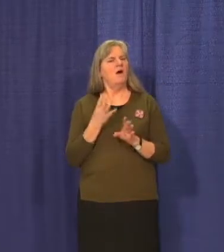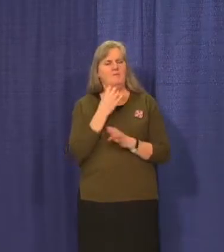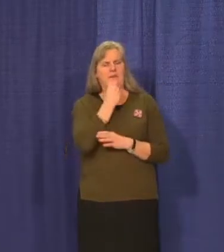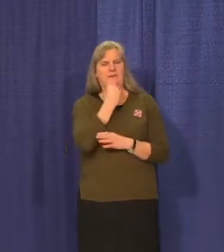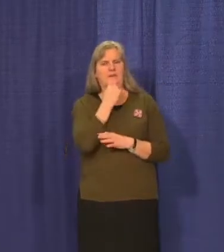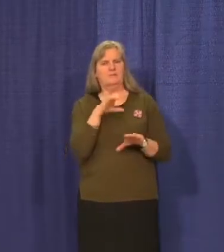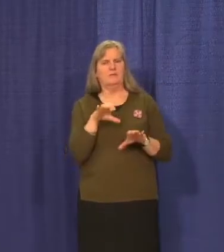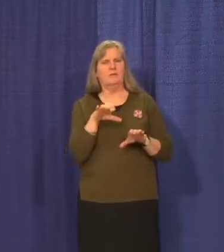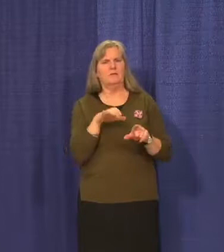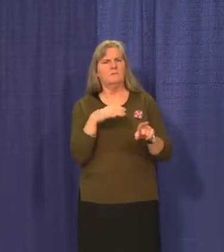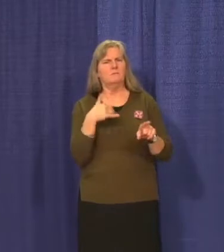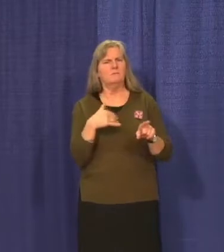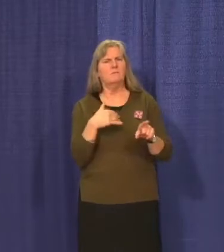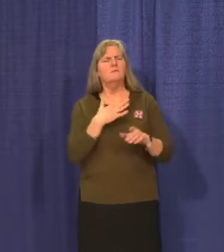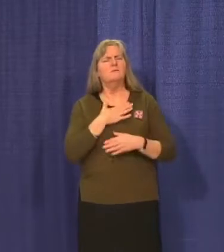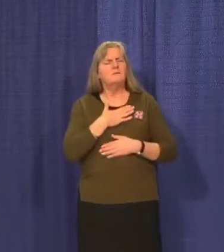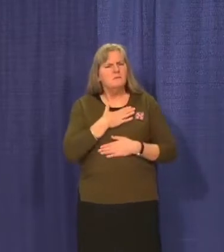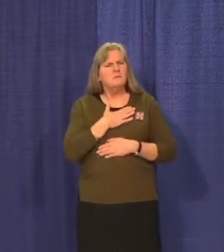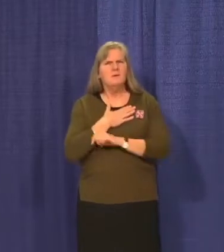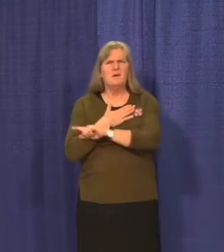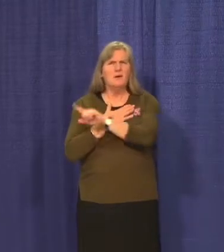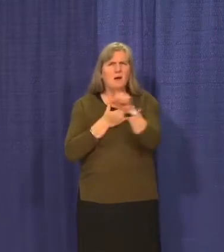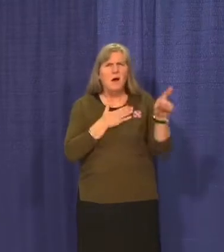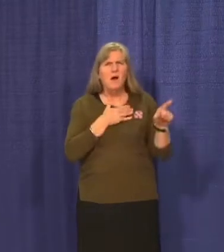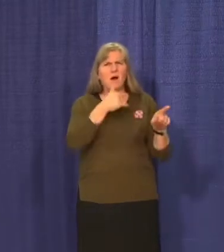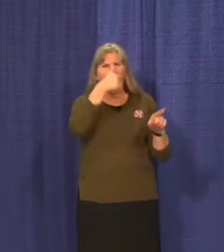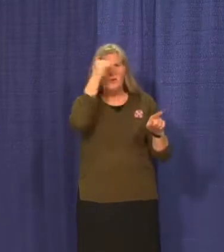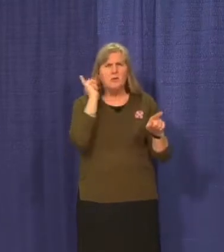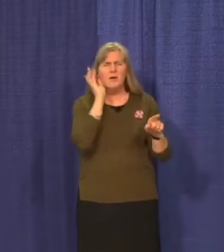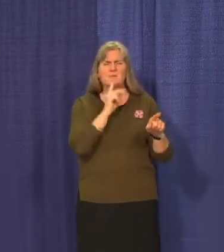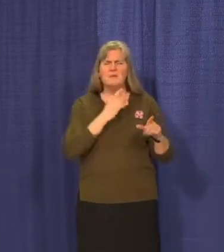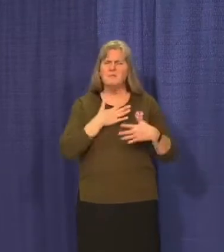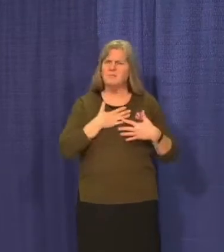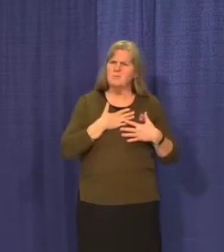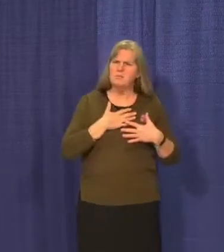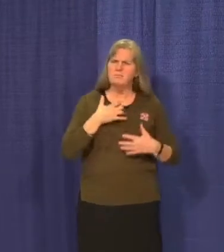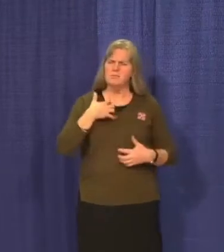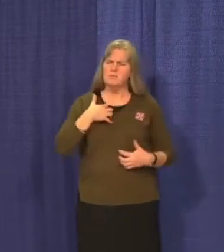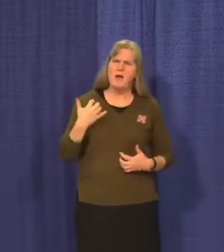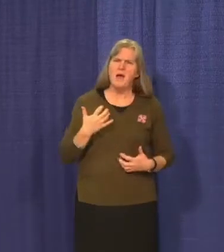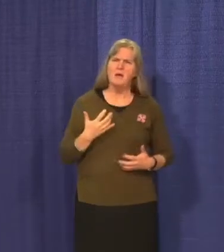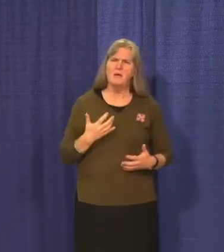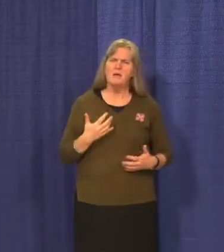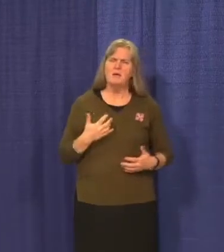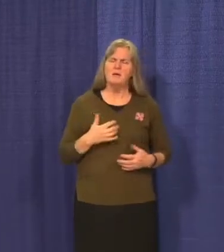this selfish behaviour. All of us as Yukoners are outraged.